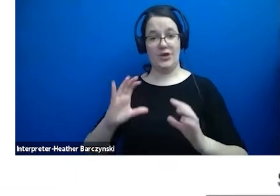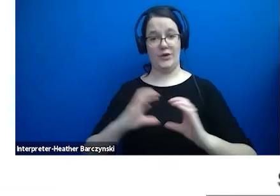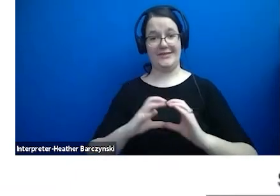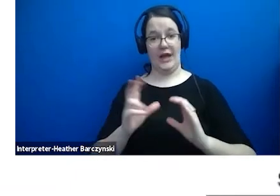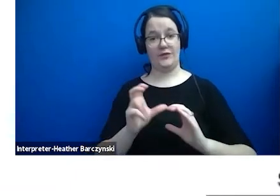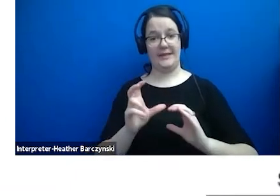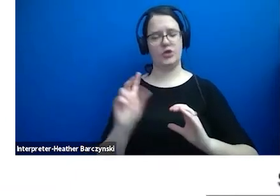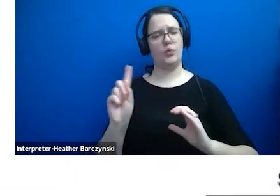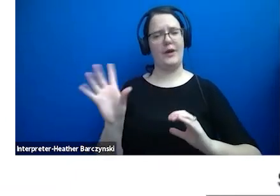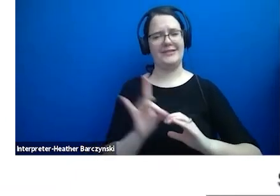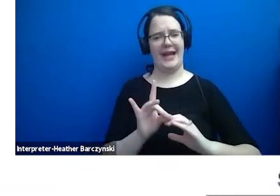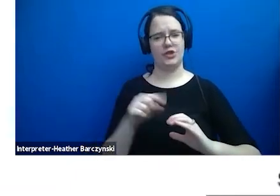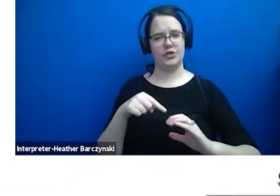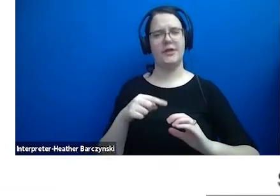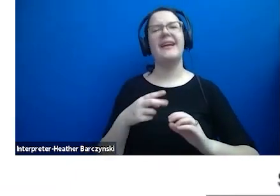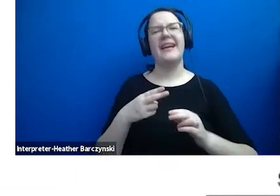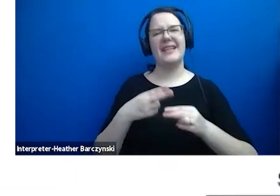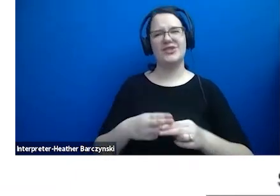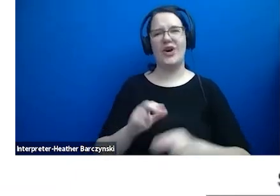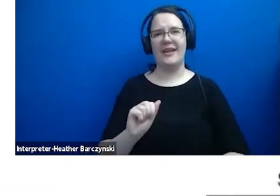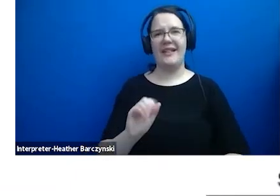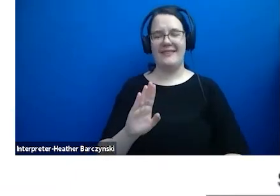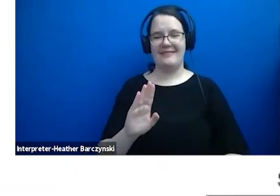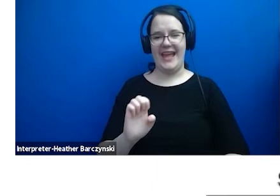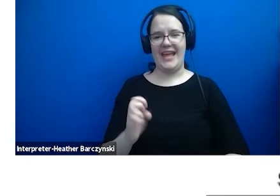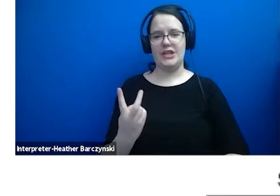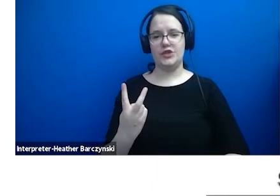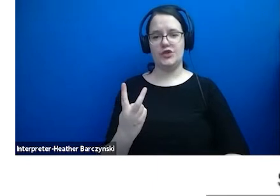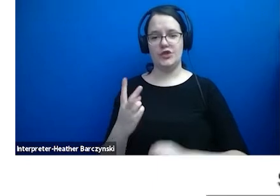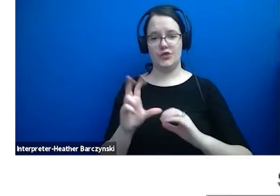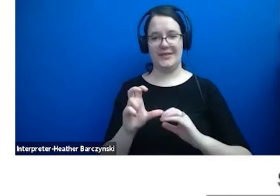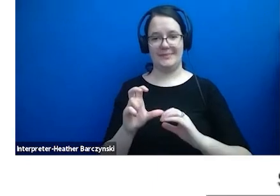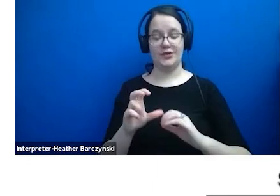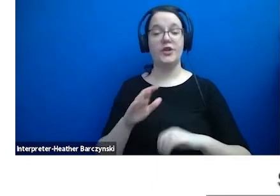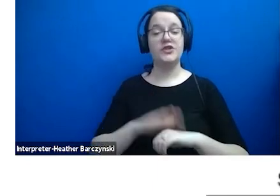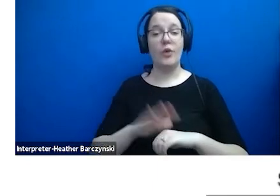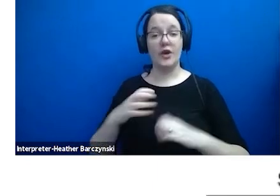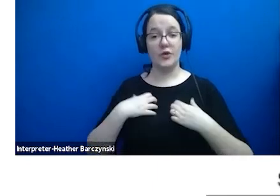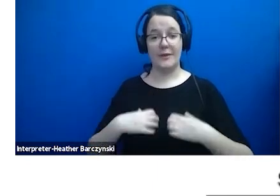which is known as the ace2 receptor so on your respiratory epithelium there are ace2 receptors